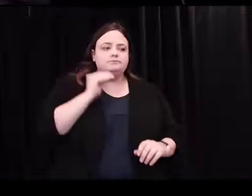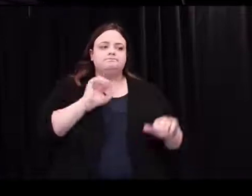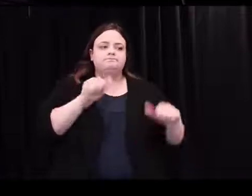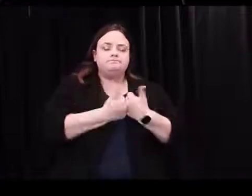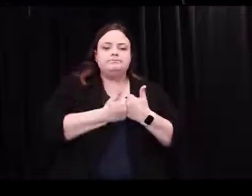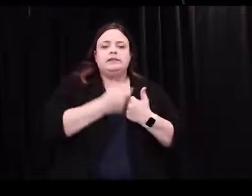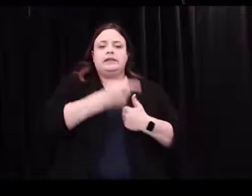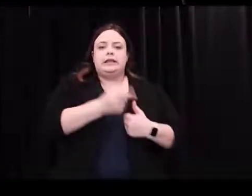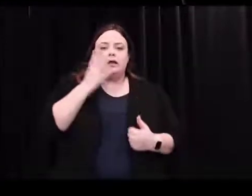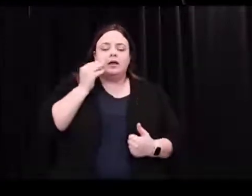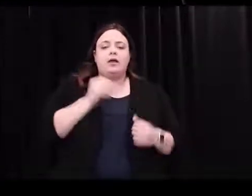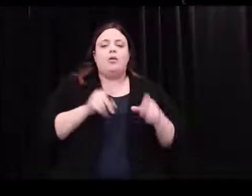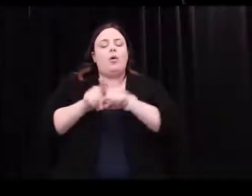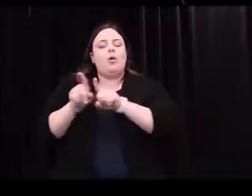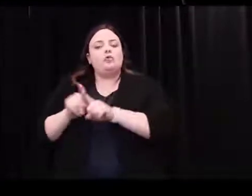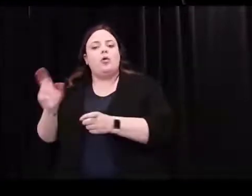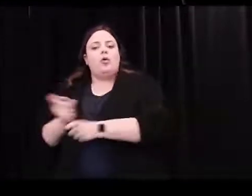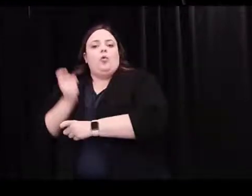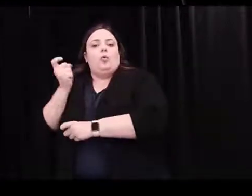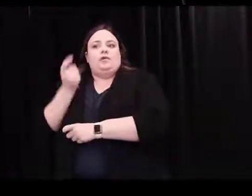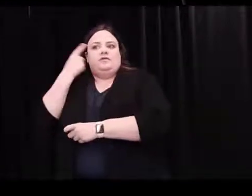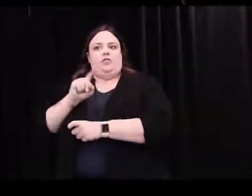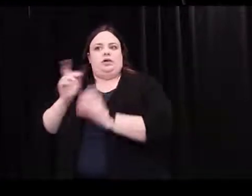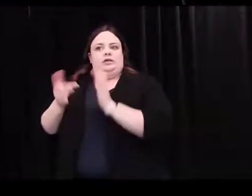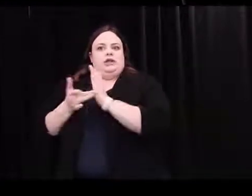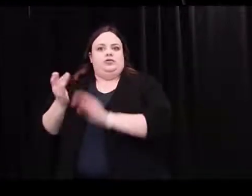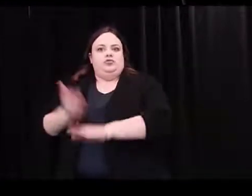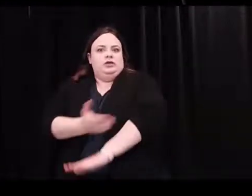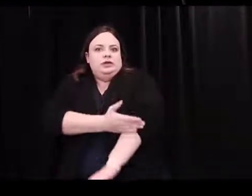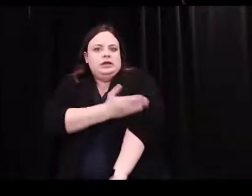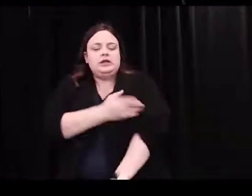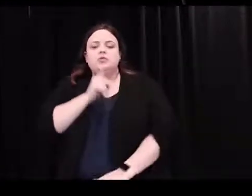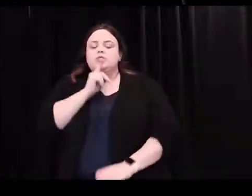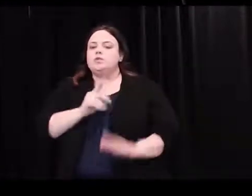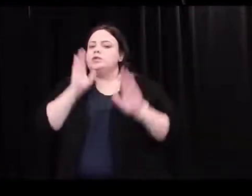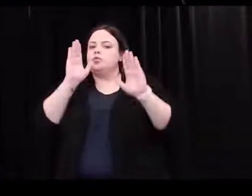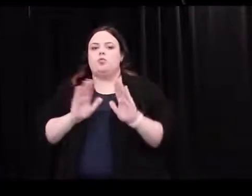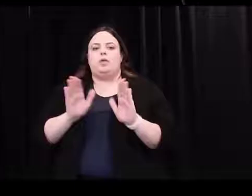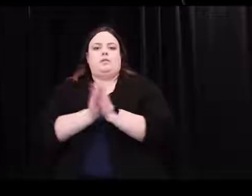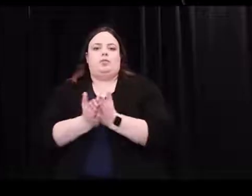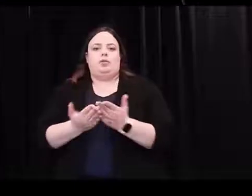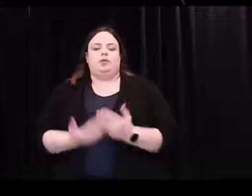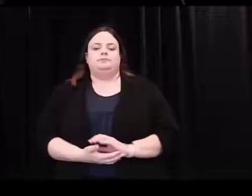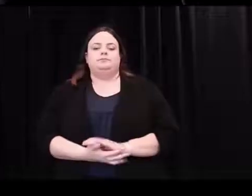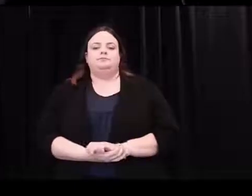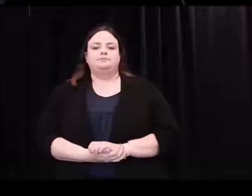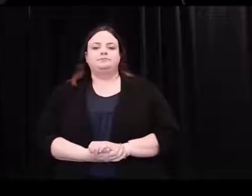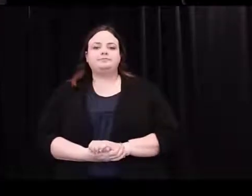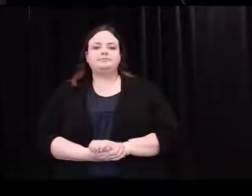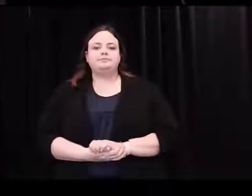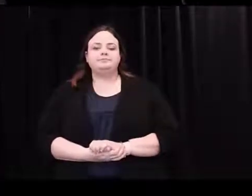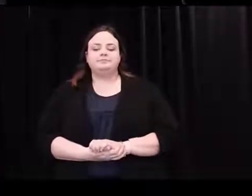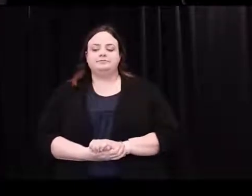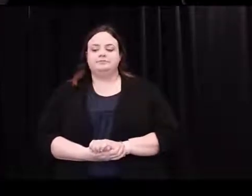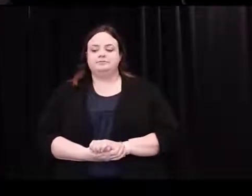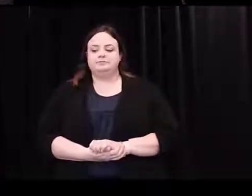as well as wins for using technology for some of those people. It's a really really great book.